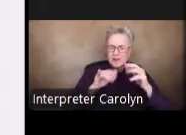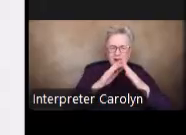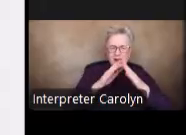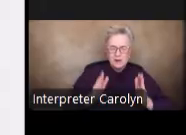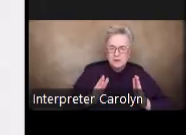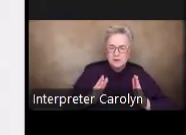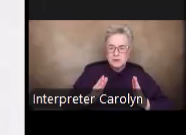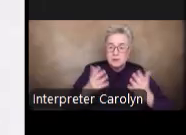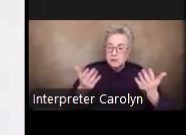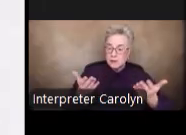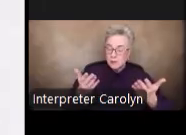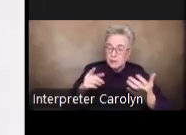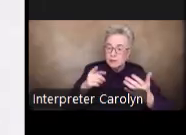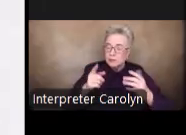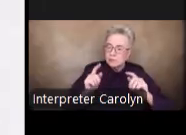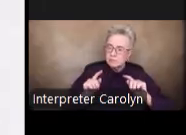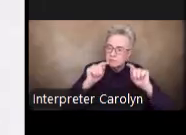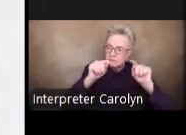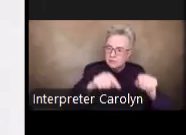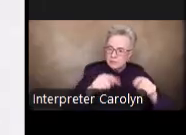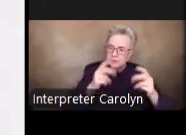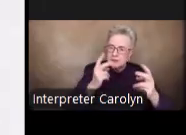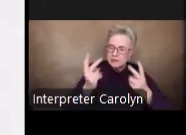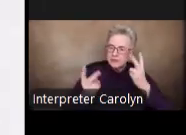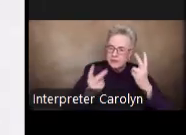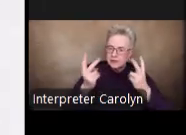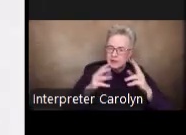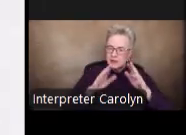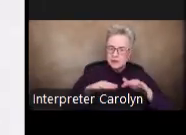So during your visits, here's what you notice, quality and